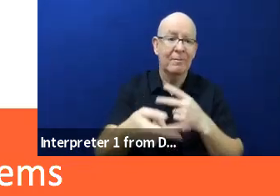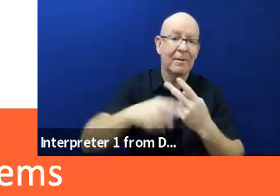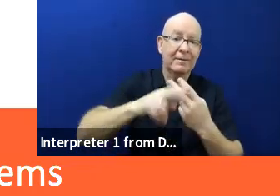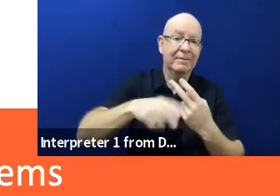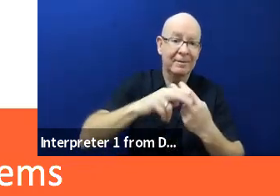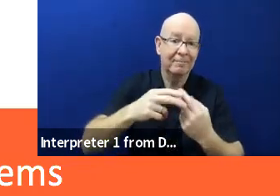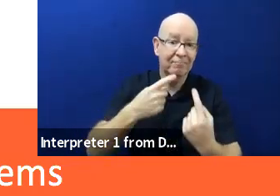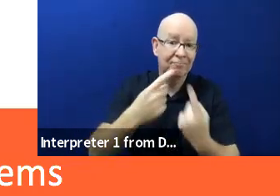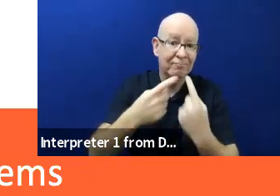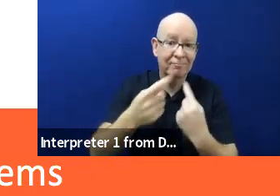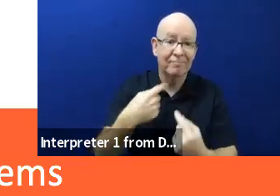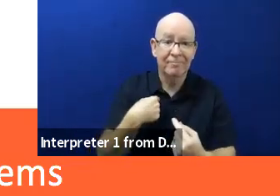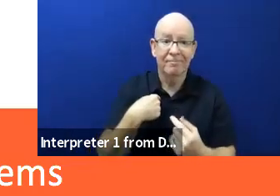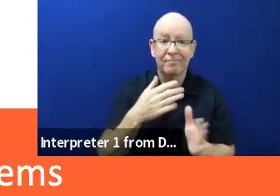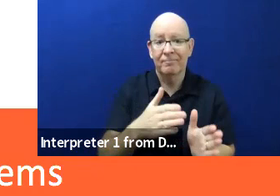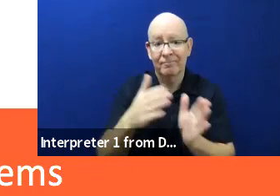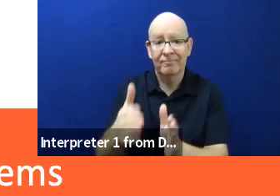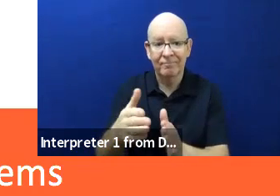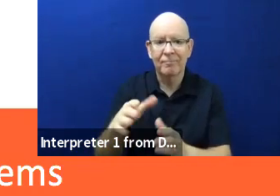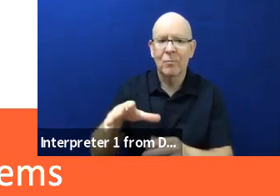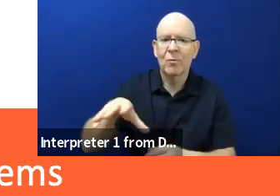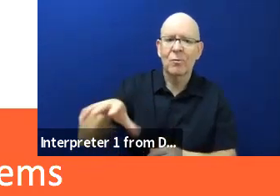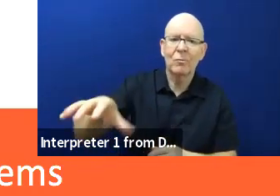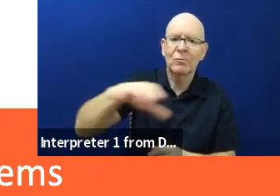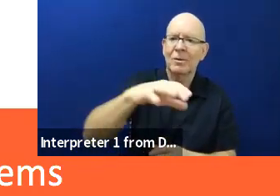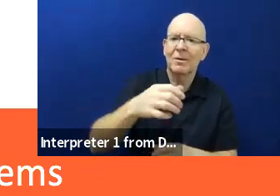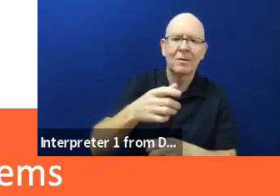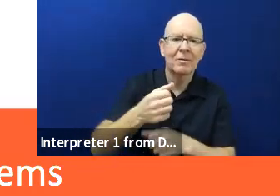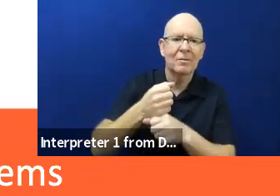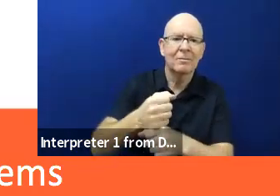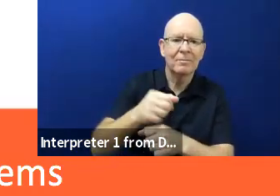question and answer function so that we can keep a real eye on what's coming through and we will try